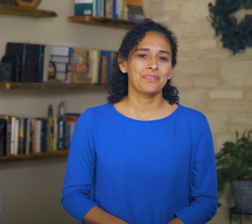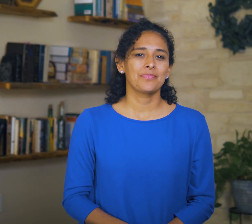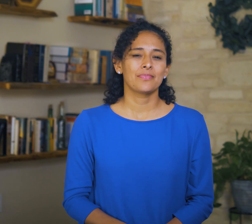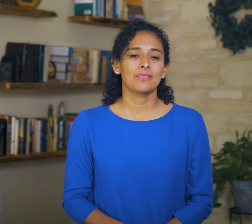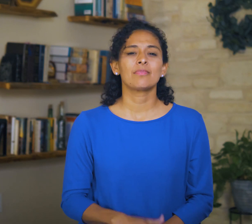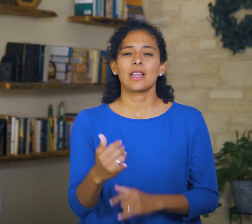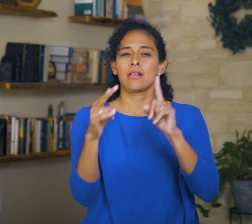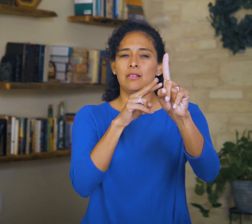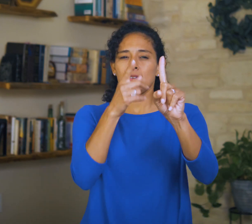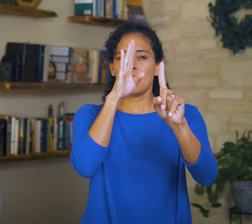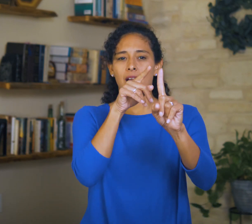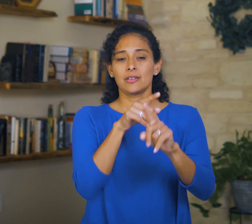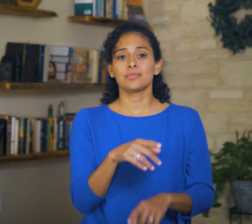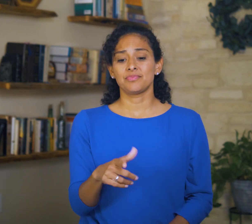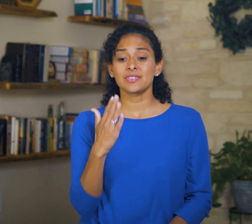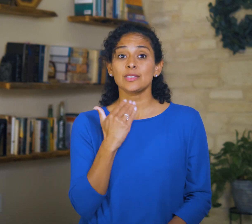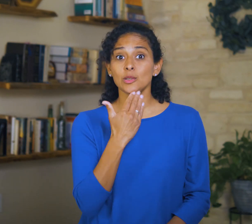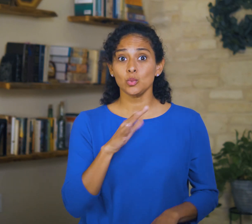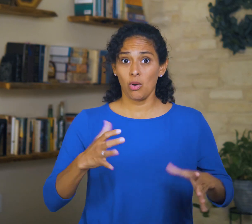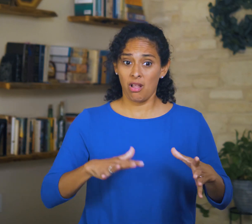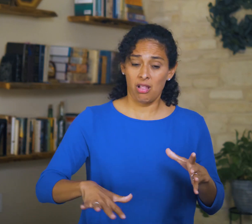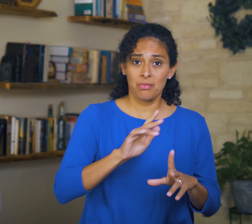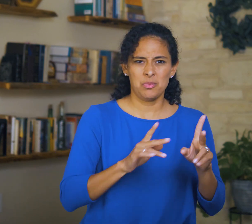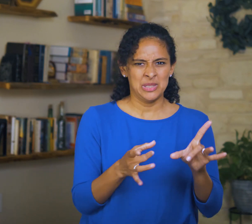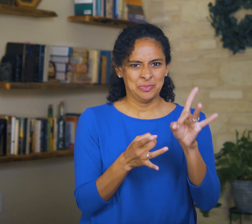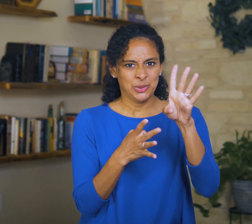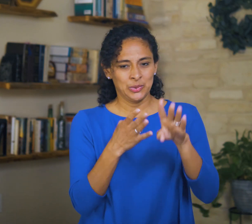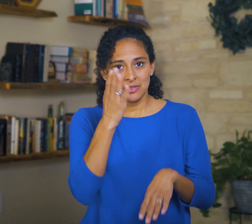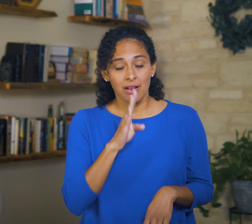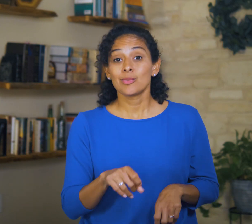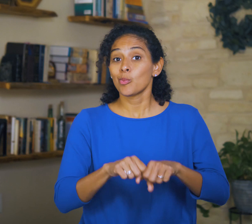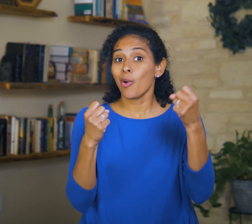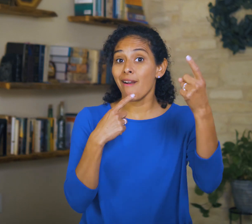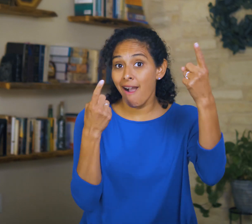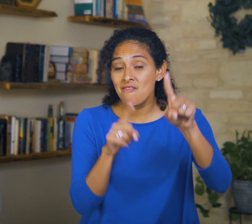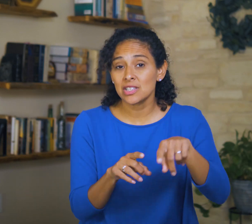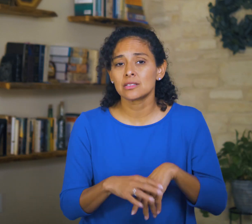The God Shot: Israel has despised God and broken the covenant.